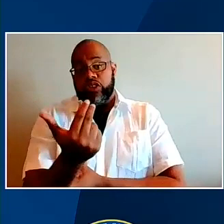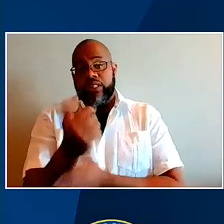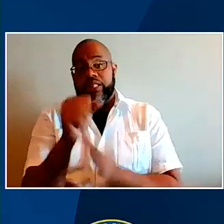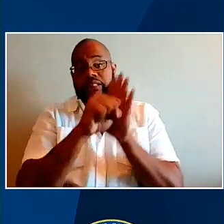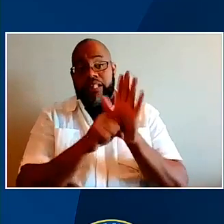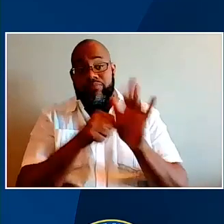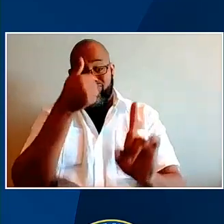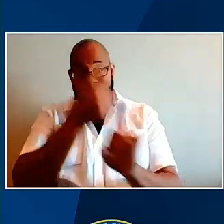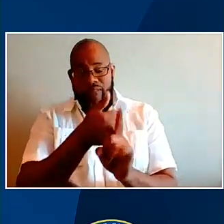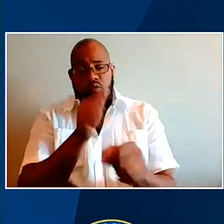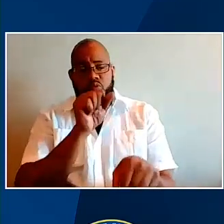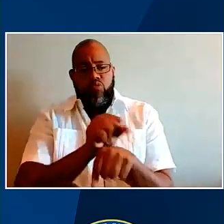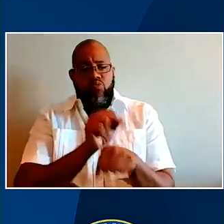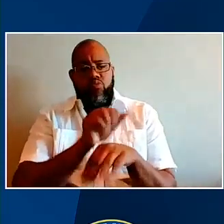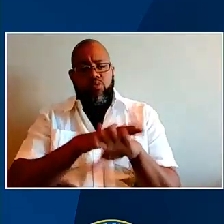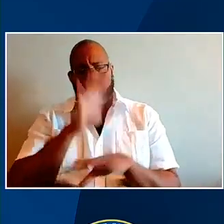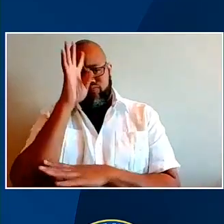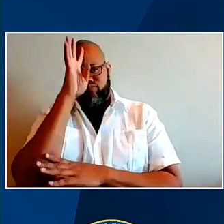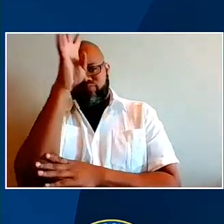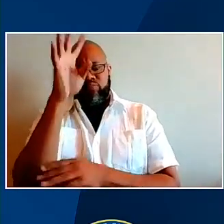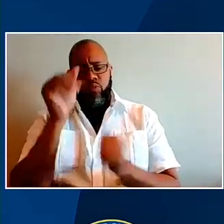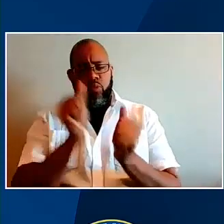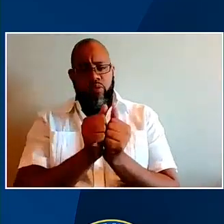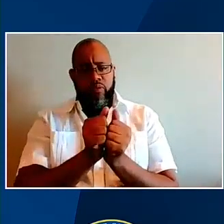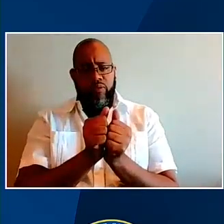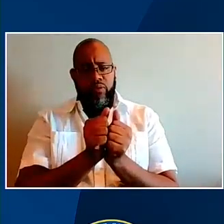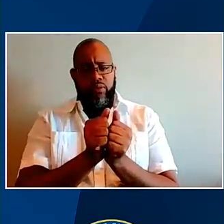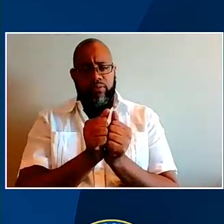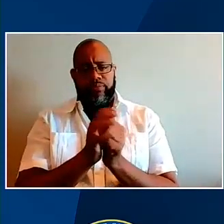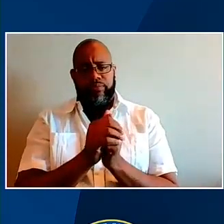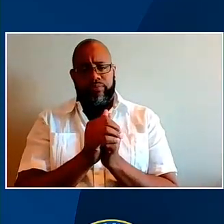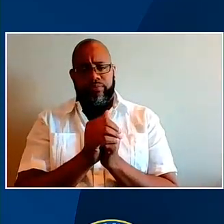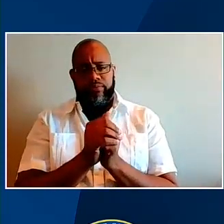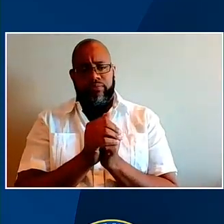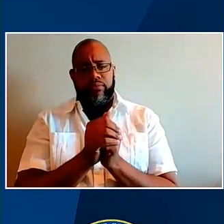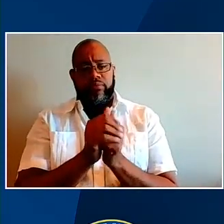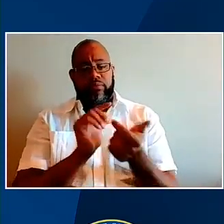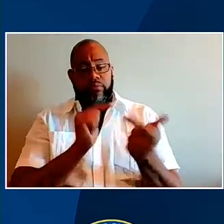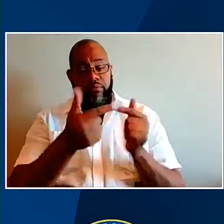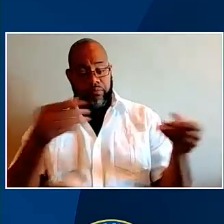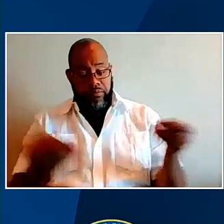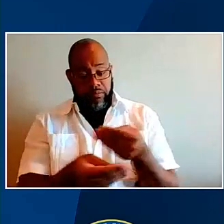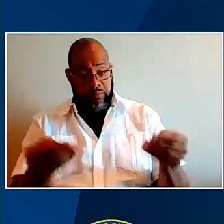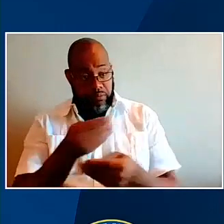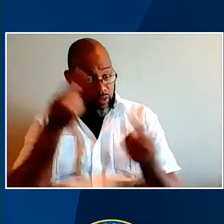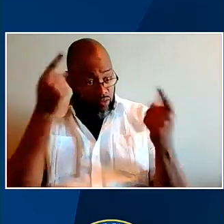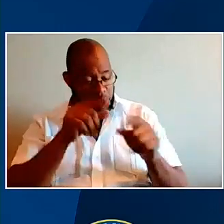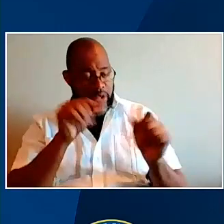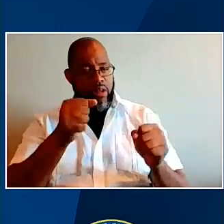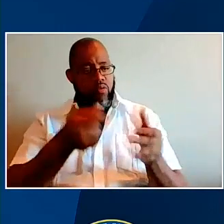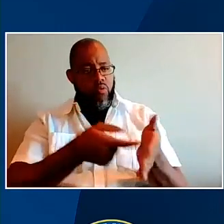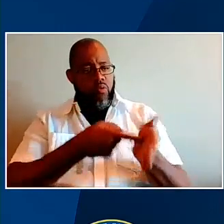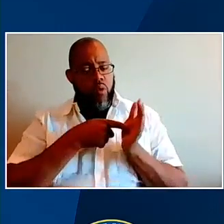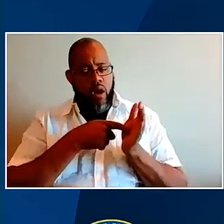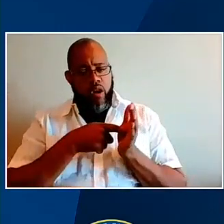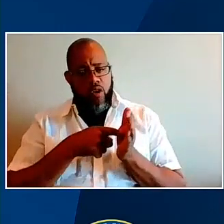were working on coming up with a reciprocity agreement that would have required the- that would have allowed for